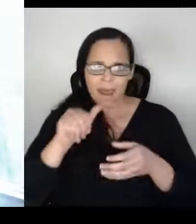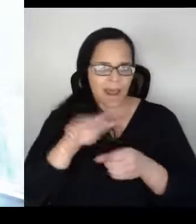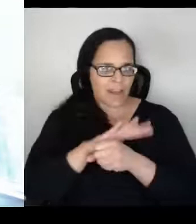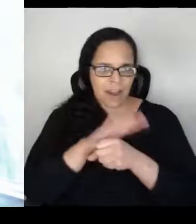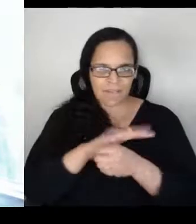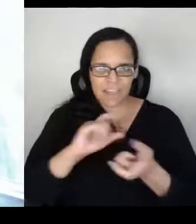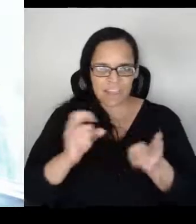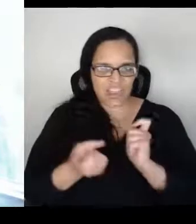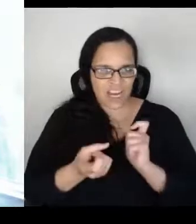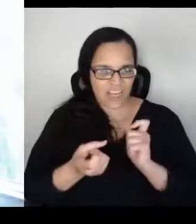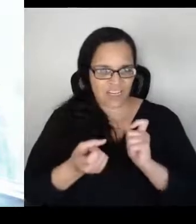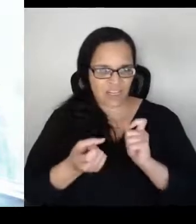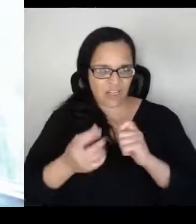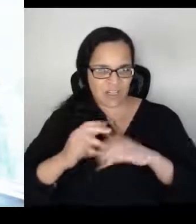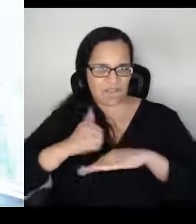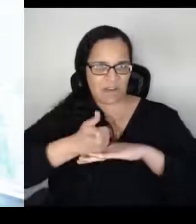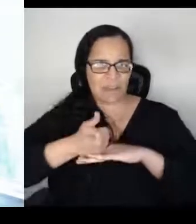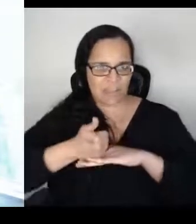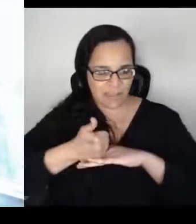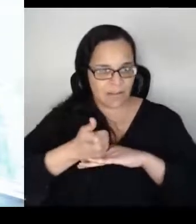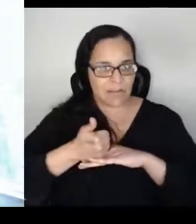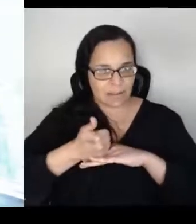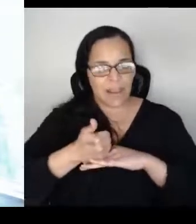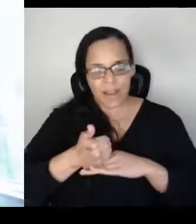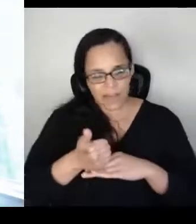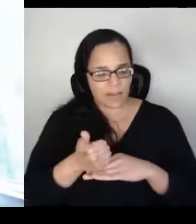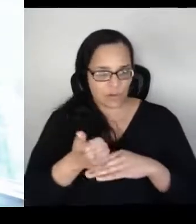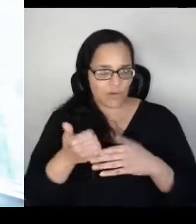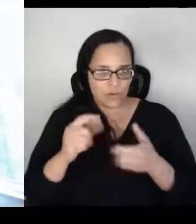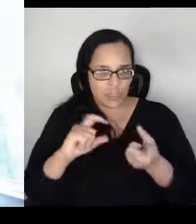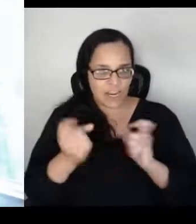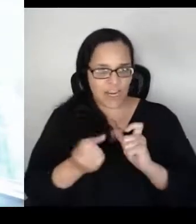in which the United States still criminalizes migration,